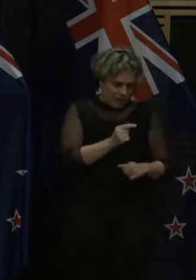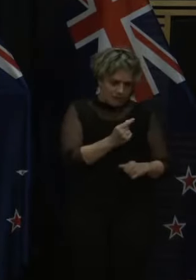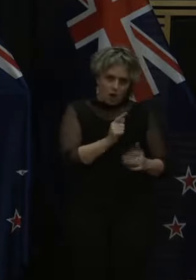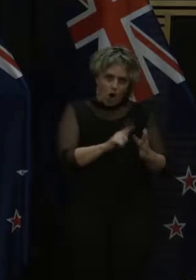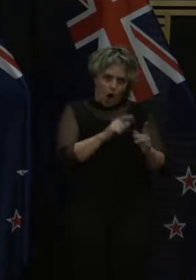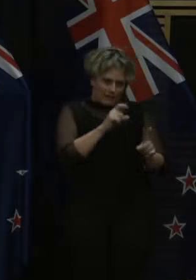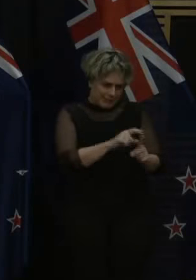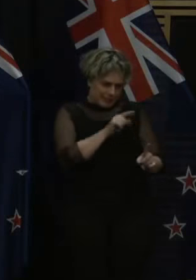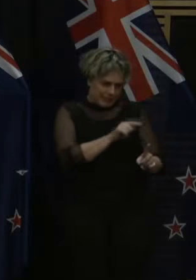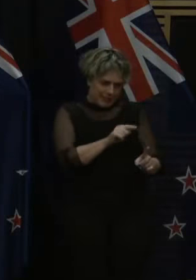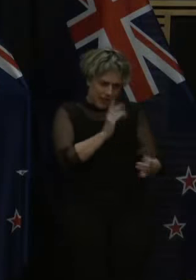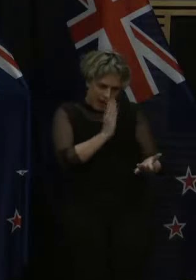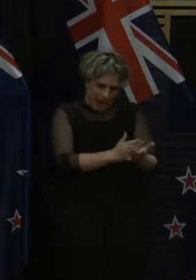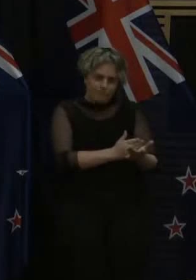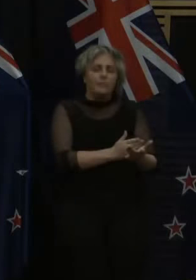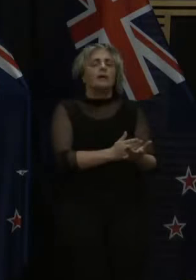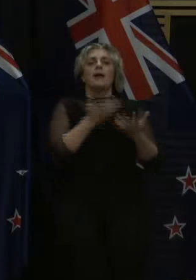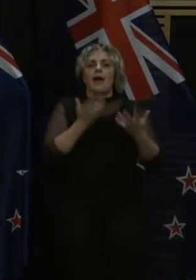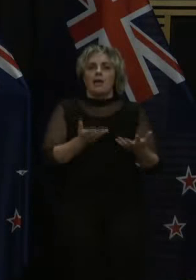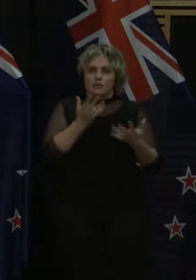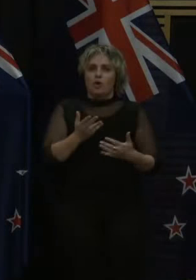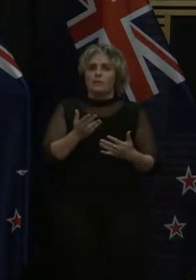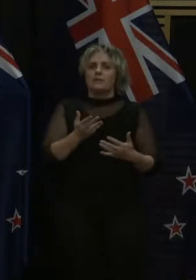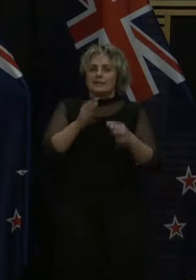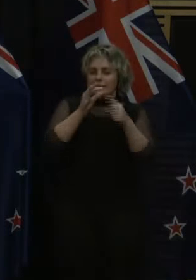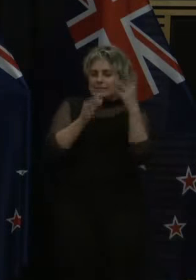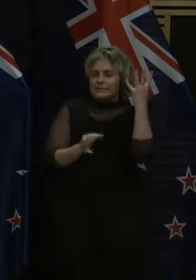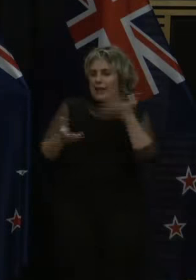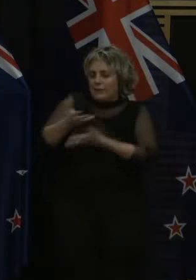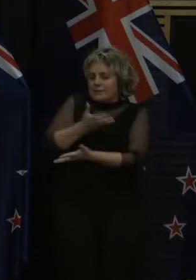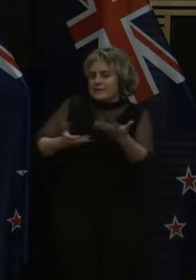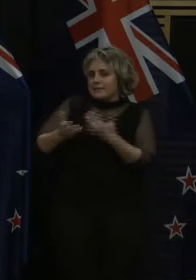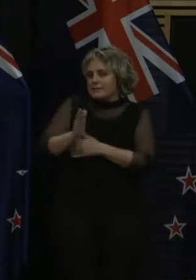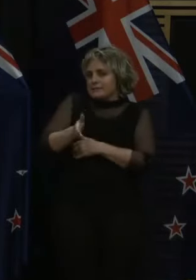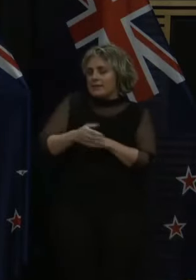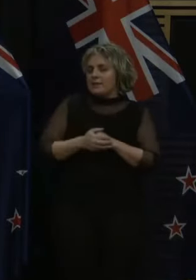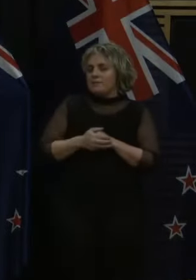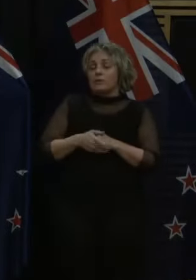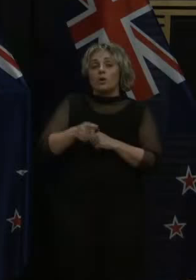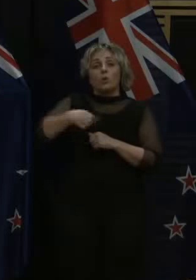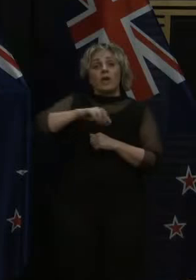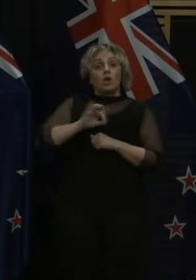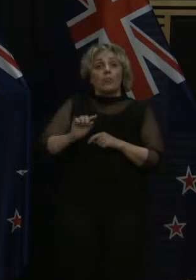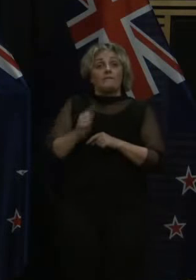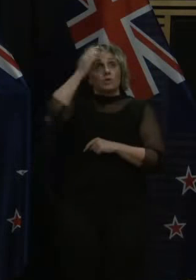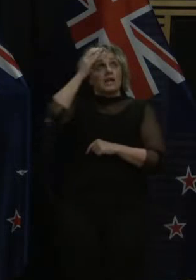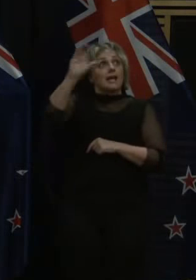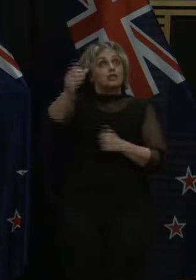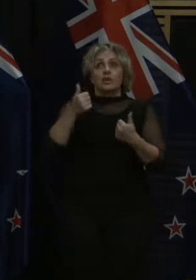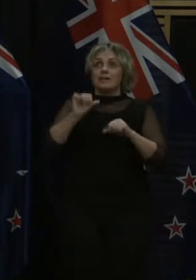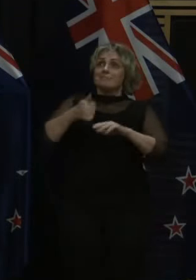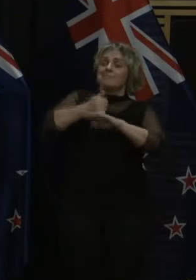checks and balances, that will be worked through with venue organisers. $$TRANSMIT>> Working two mechanisms to allow that to be a check against someone's identity. That's the kind of thing where